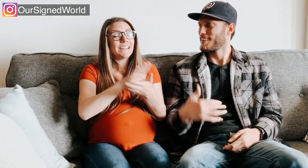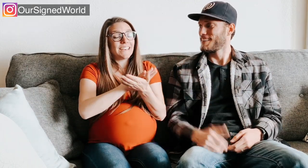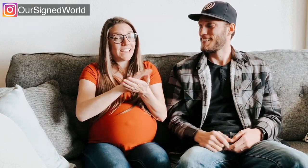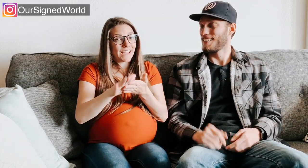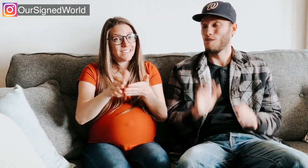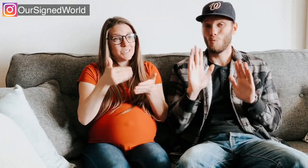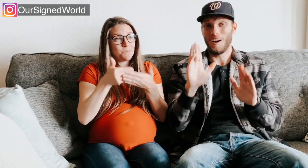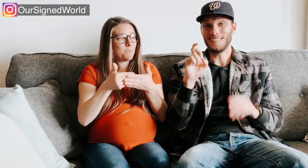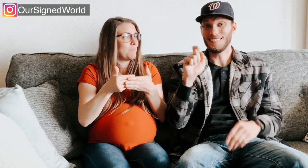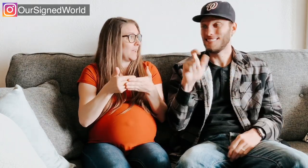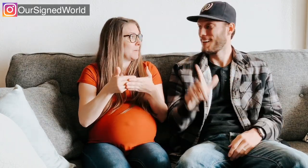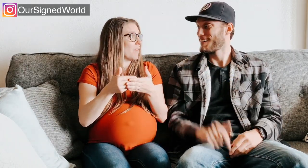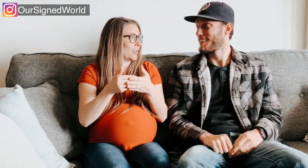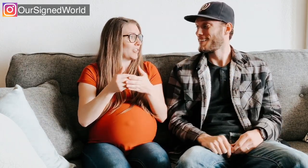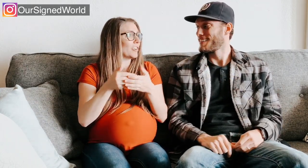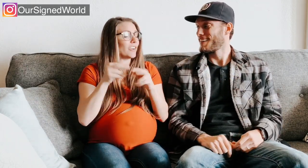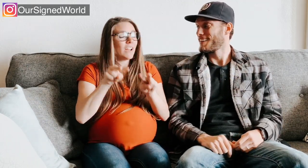For a really nice baby monitor. Z: Its a nice deal!